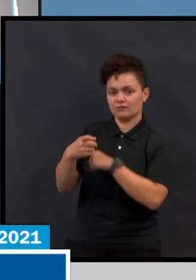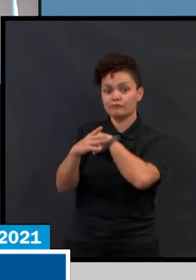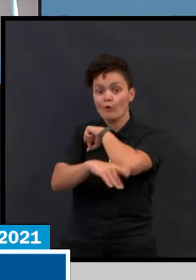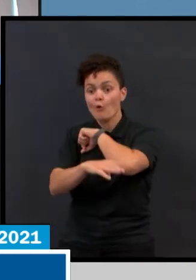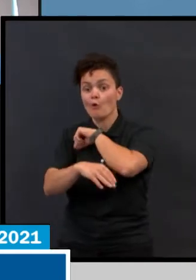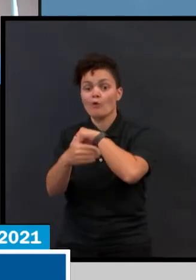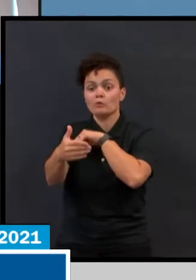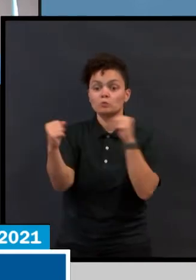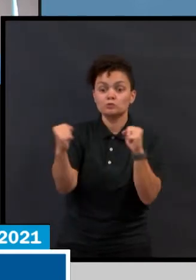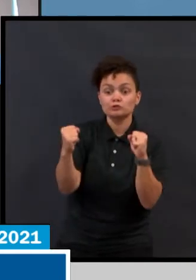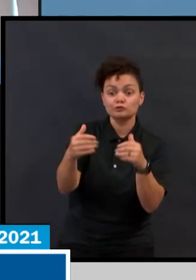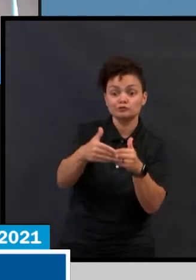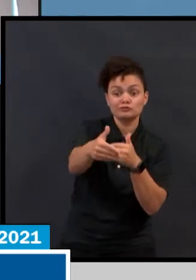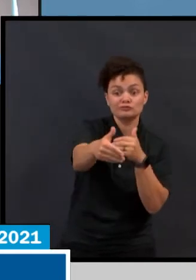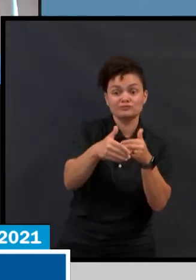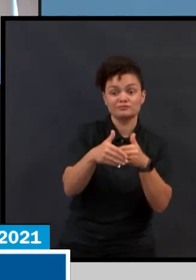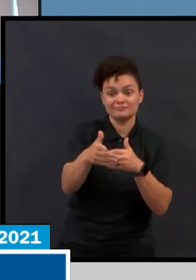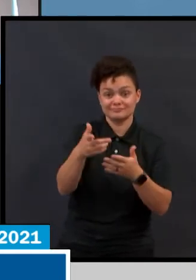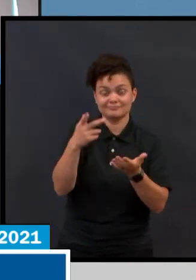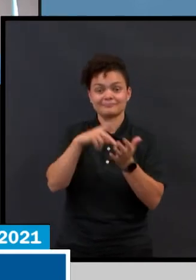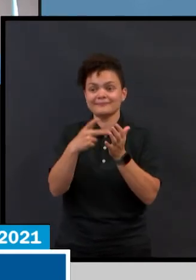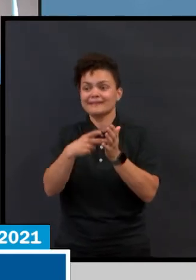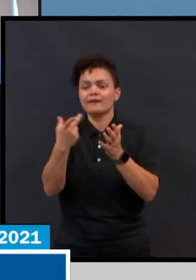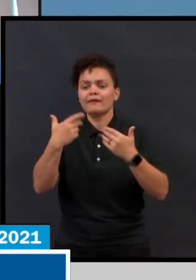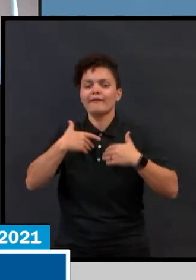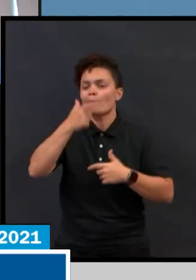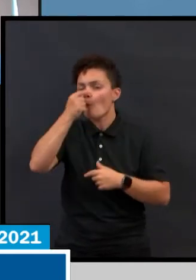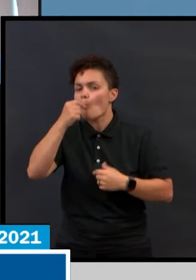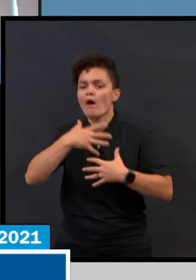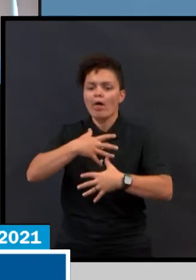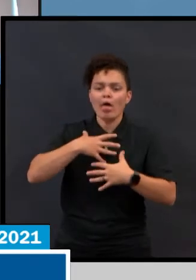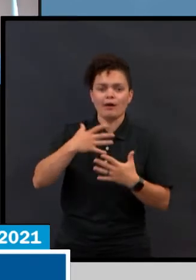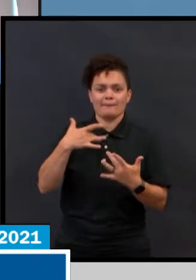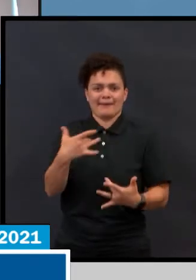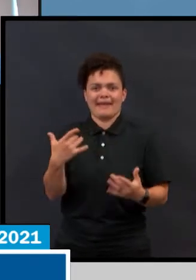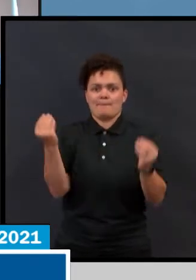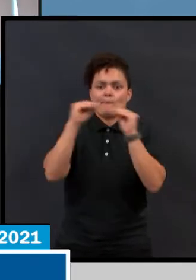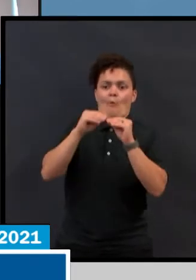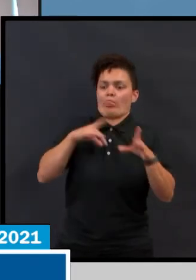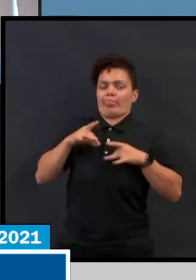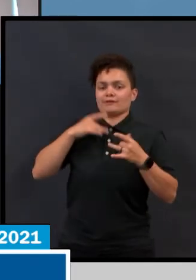very well and we also have to keep in mind it's not just covet 19 that hospitals will see they'll